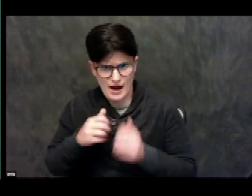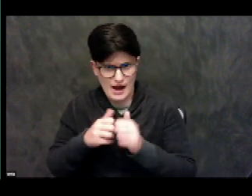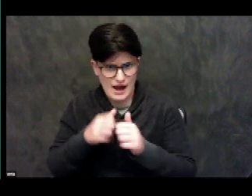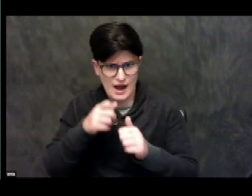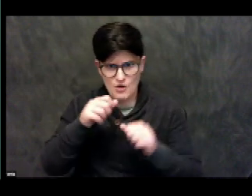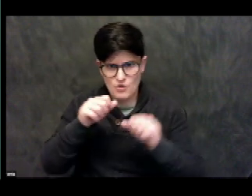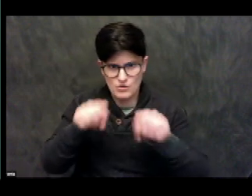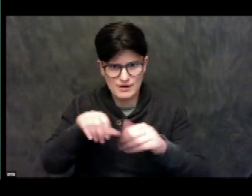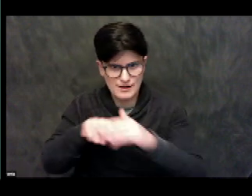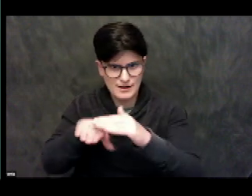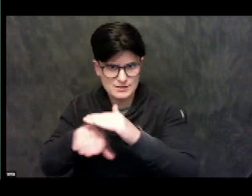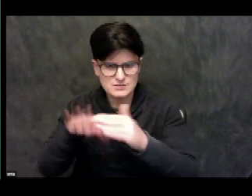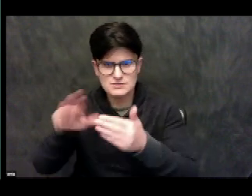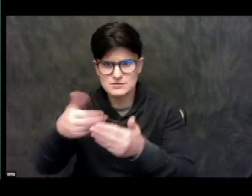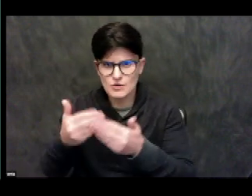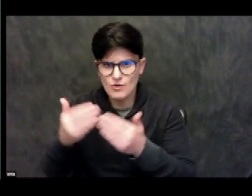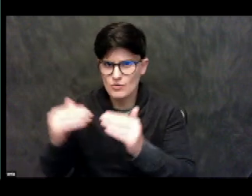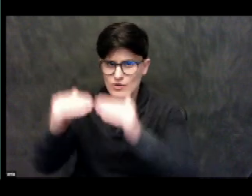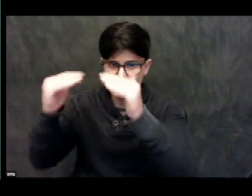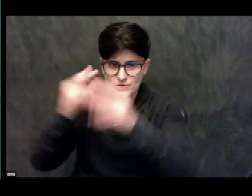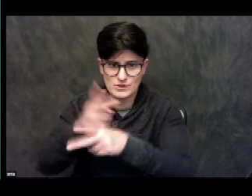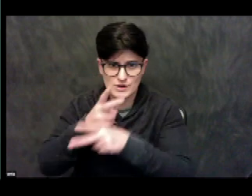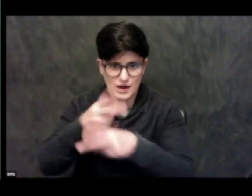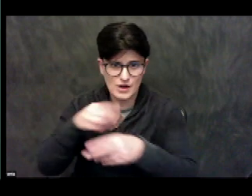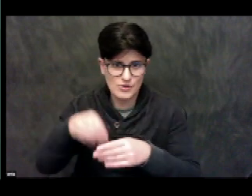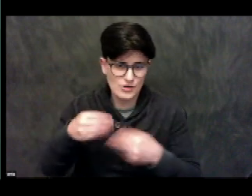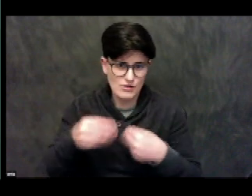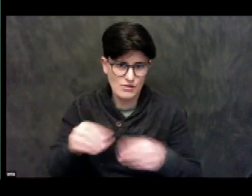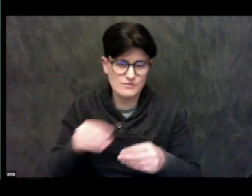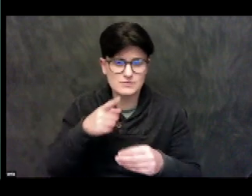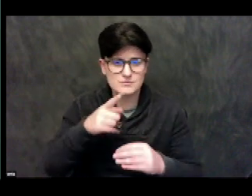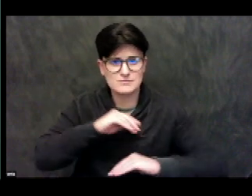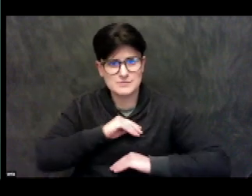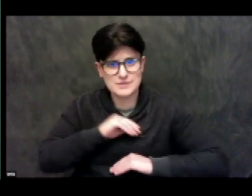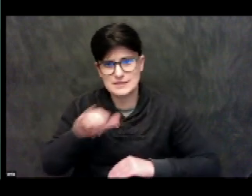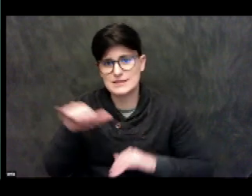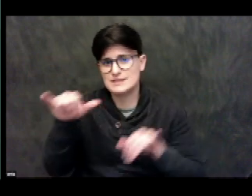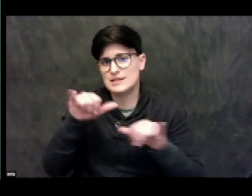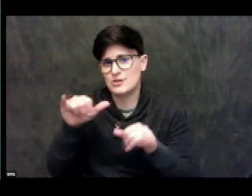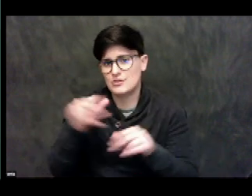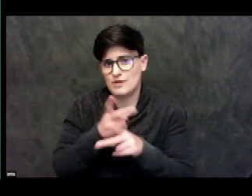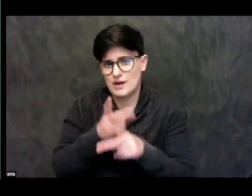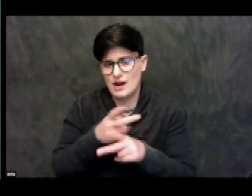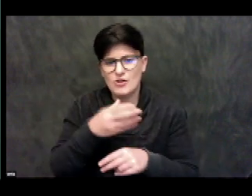the office and meeting that standard of care, as well as the postpartum setting.